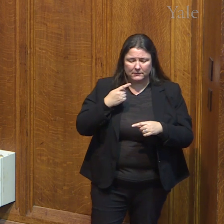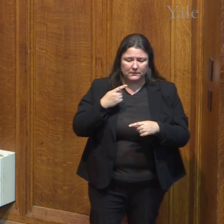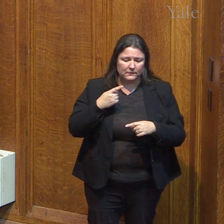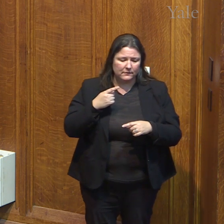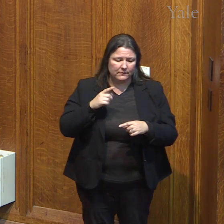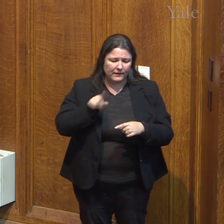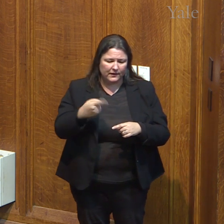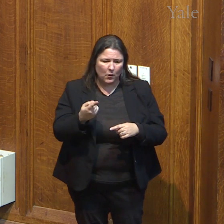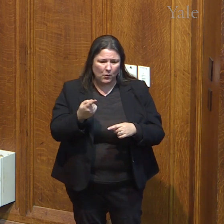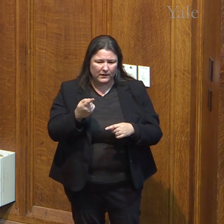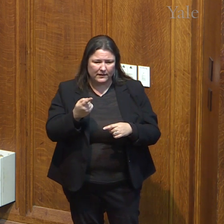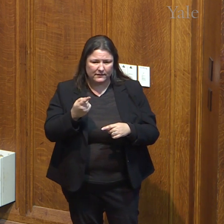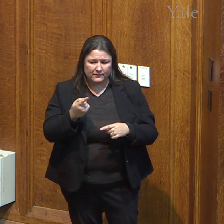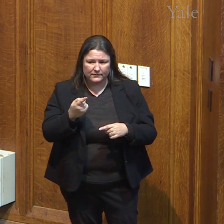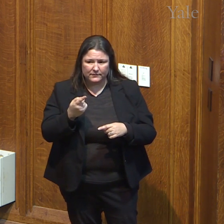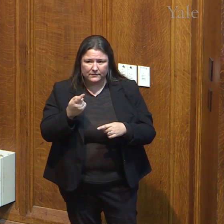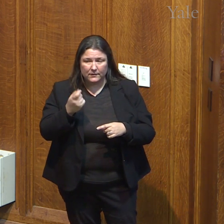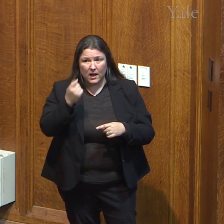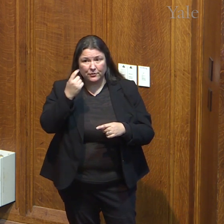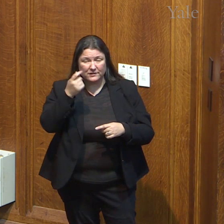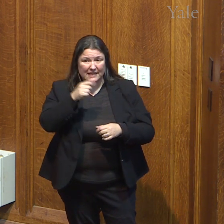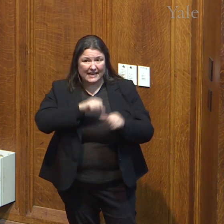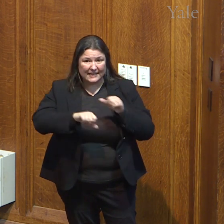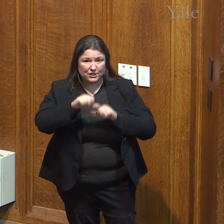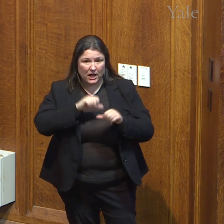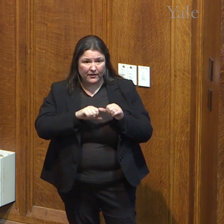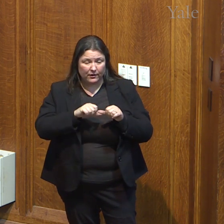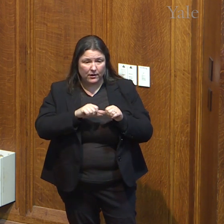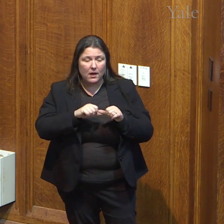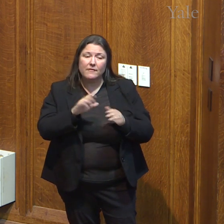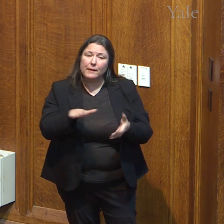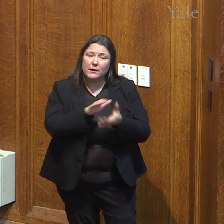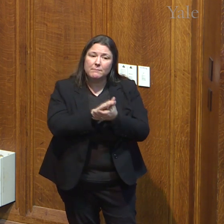They would marry less, have fewer children, and their number would diminish.